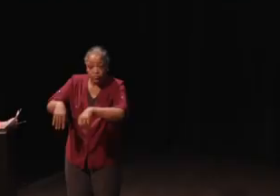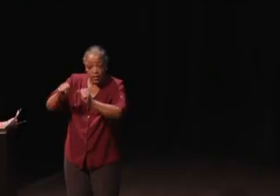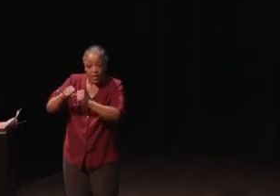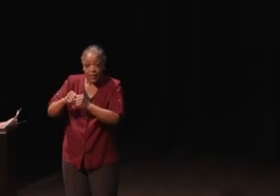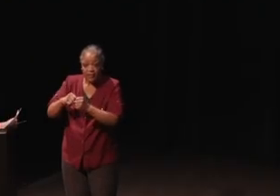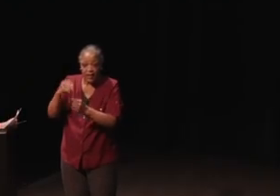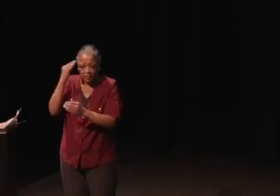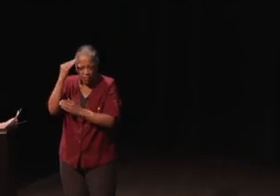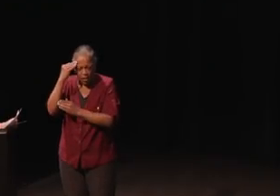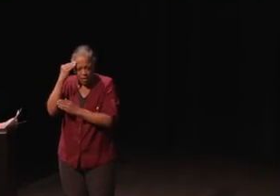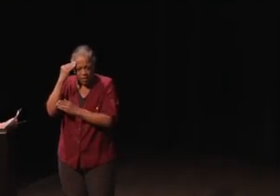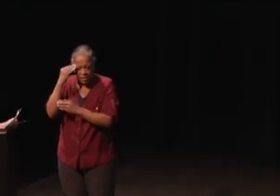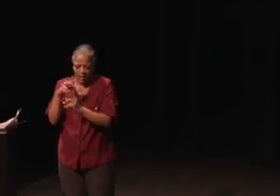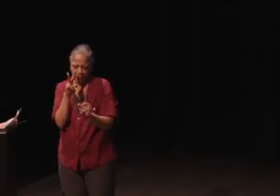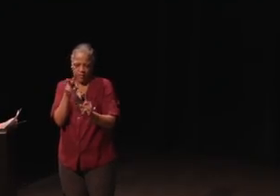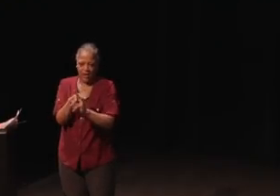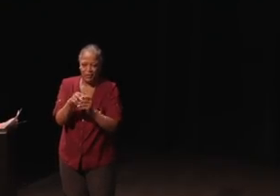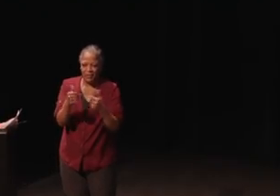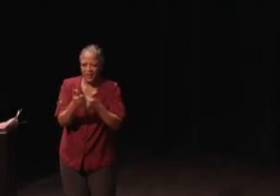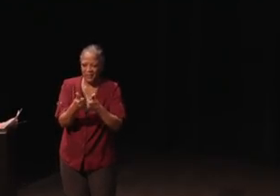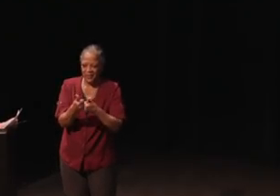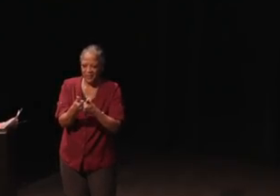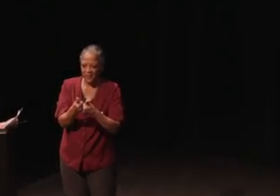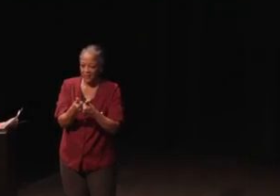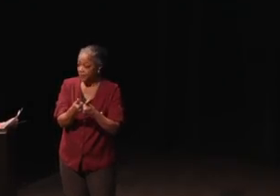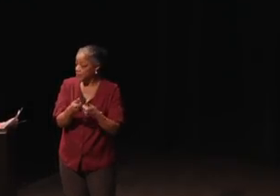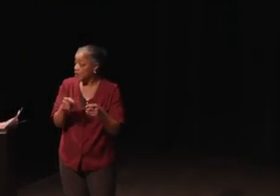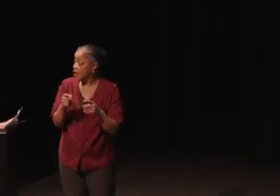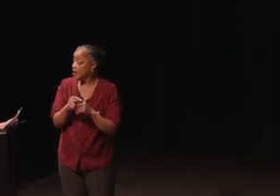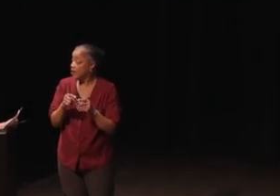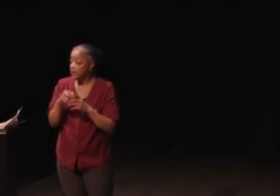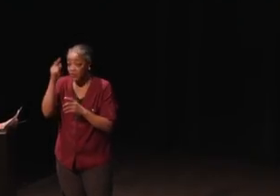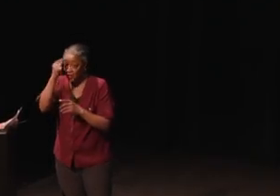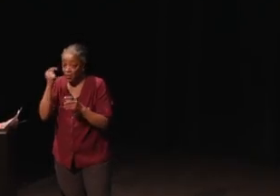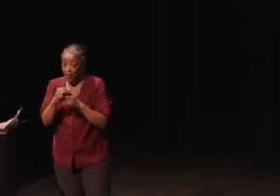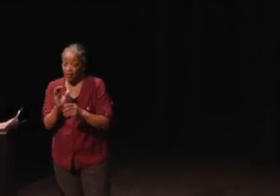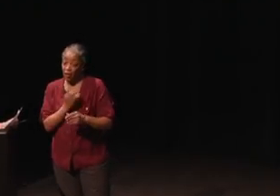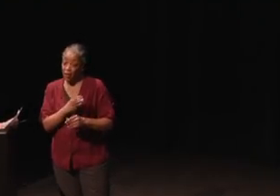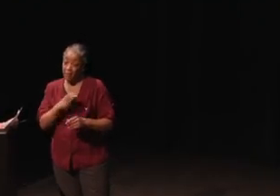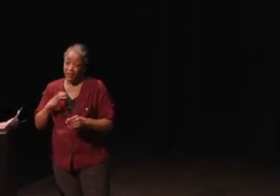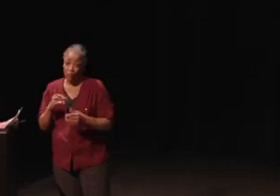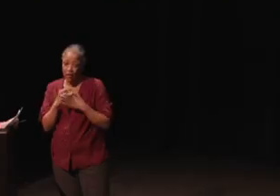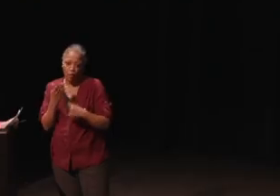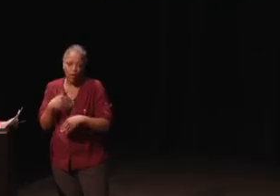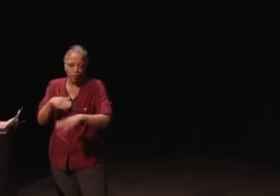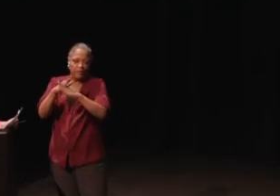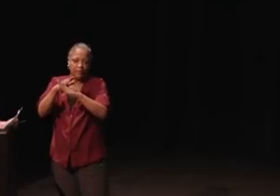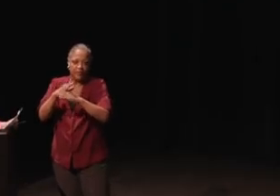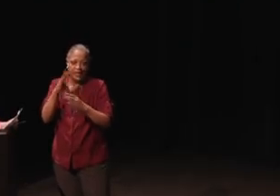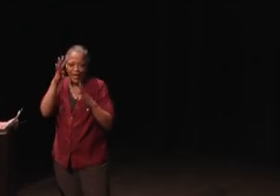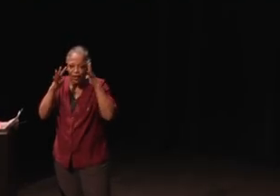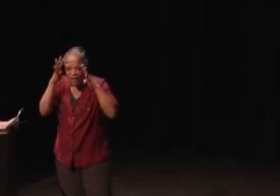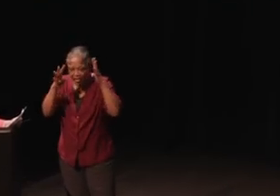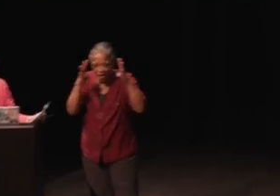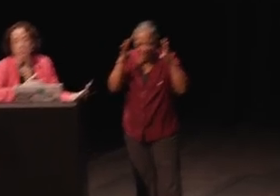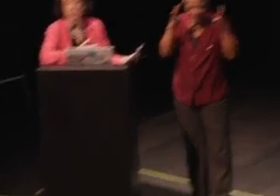There is a theory at the commission that we don't want to impede innovation, so we felt we'll give